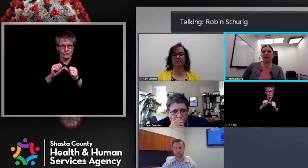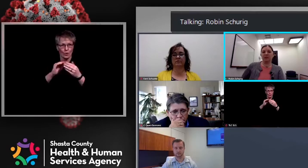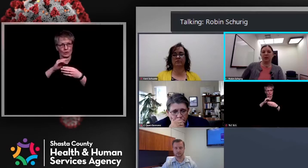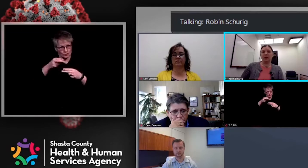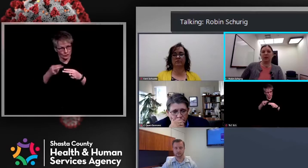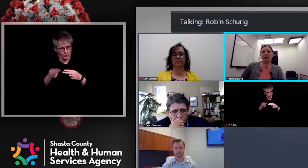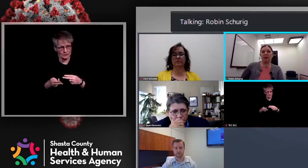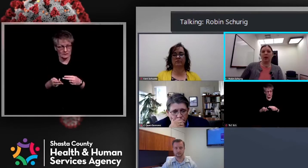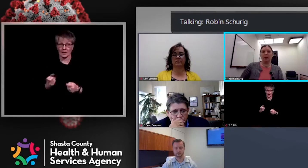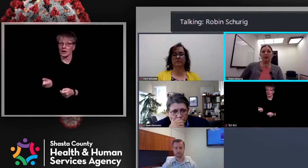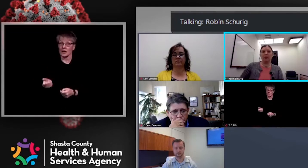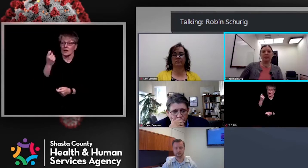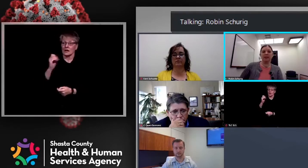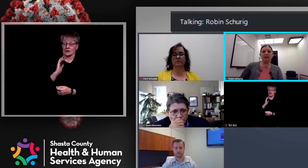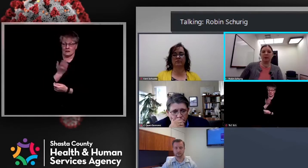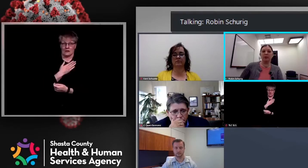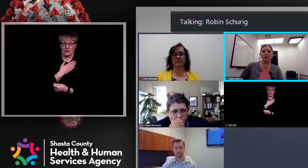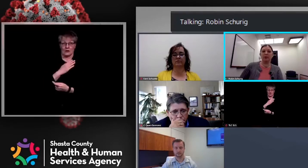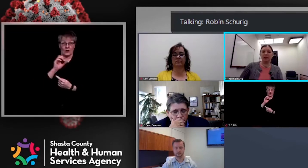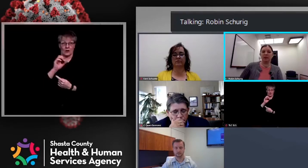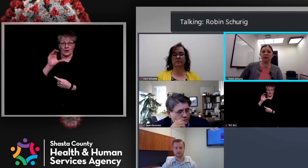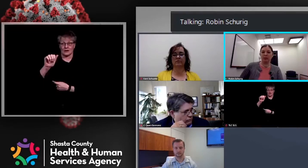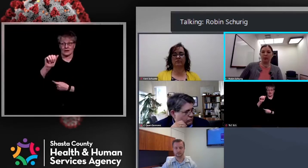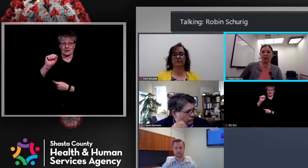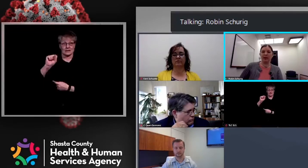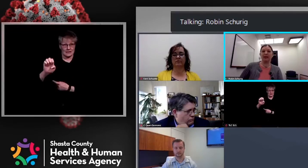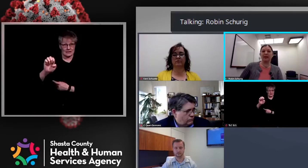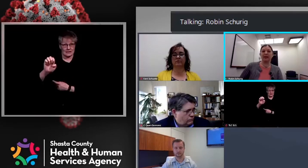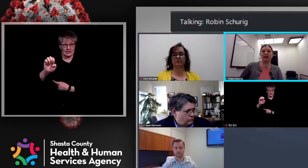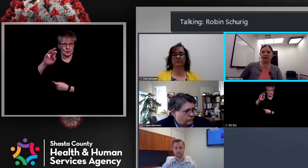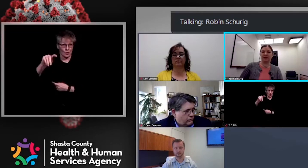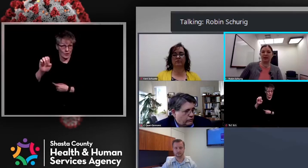as of last week would no longer put us in danger of moving to the purple because our